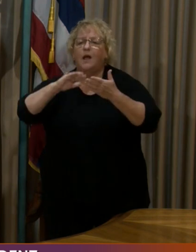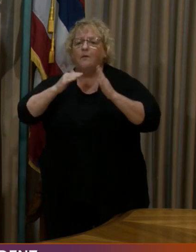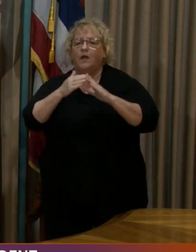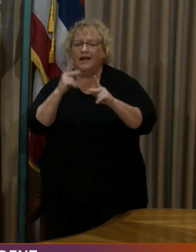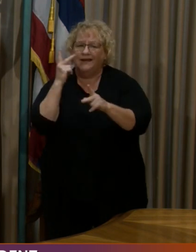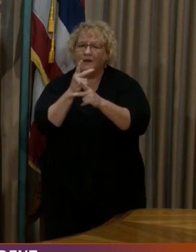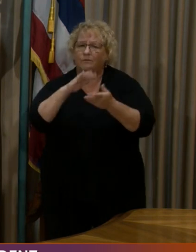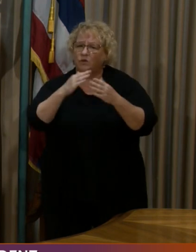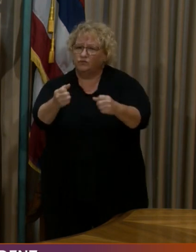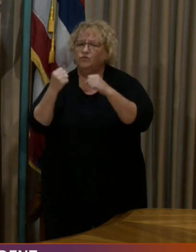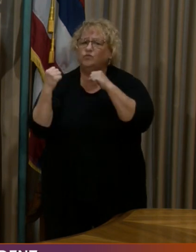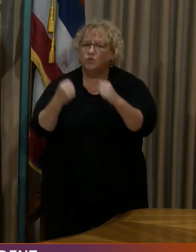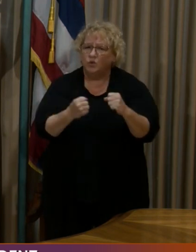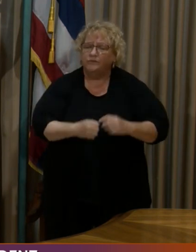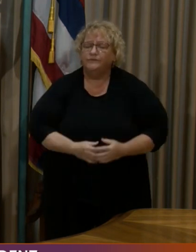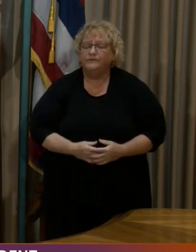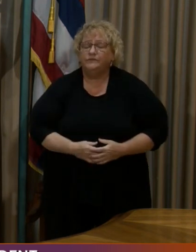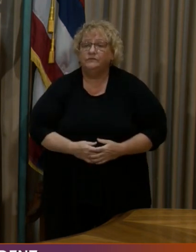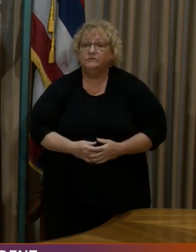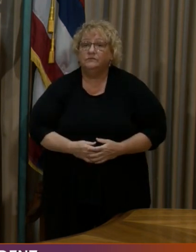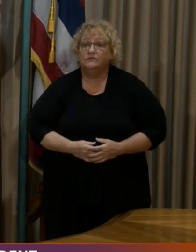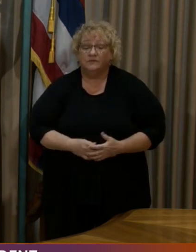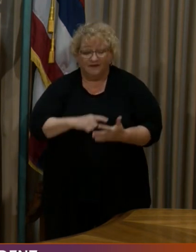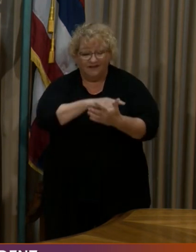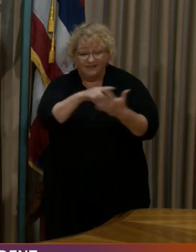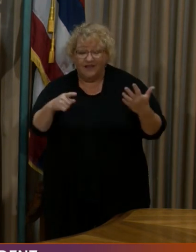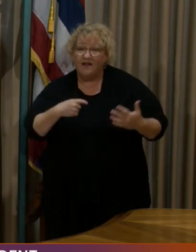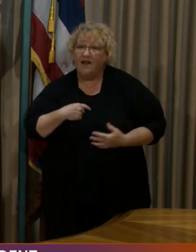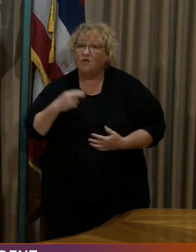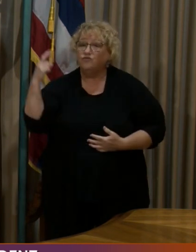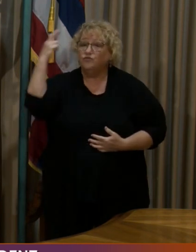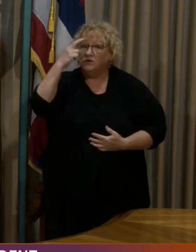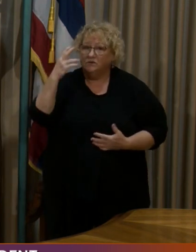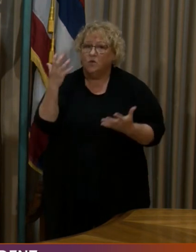FAMILIES BEYOND THE EDUCATION OF WHICH ARE CRUCIAL FOR KEEPING OUR COMMUNITY STRONG FOR ALL OF